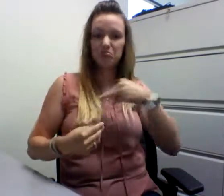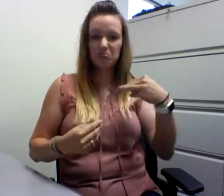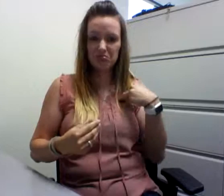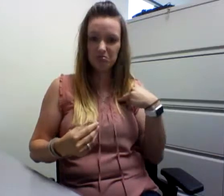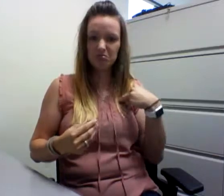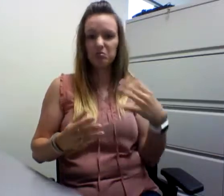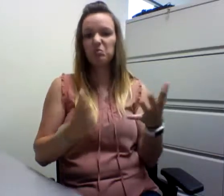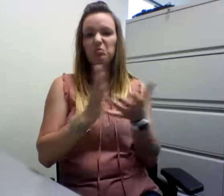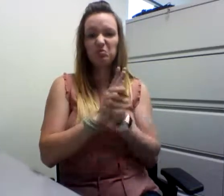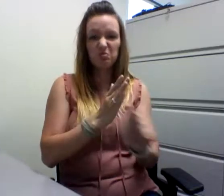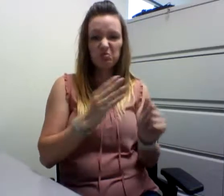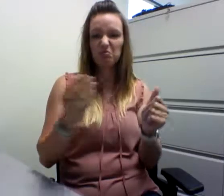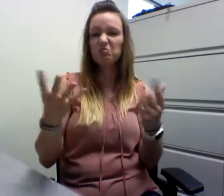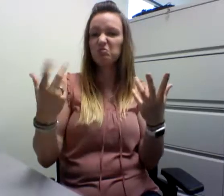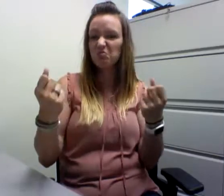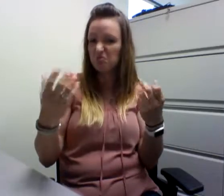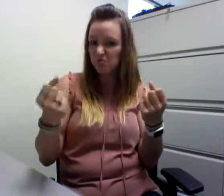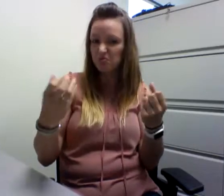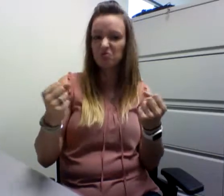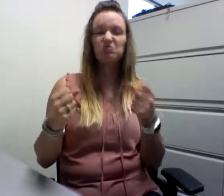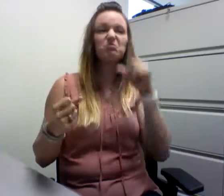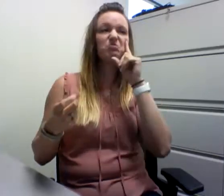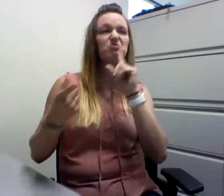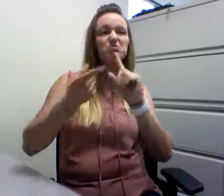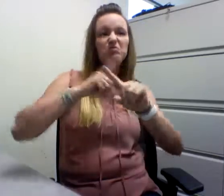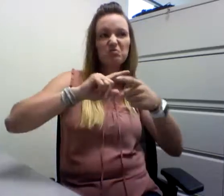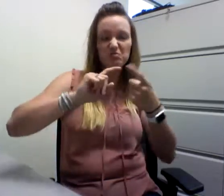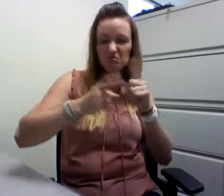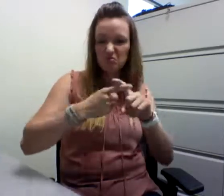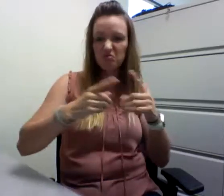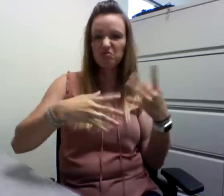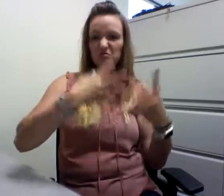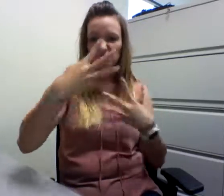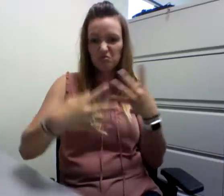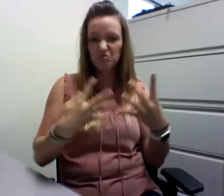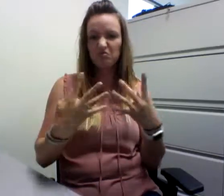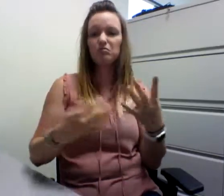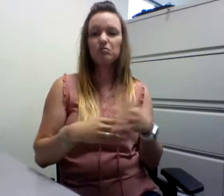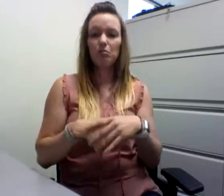membership is simple for one fluent in sign, socially active with Deaf friends